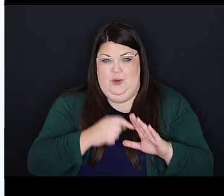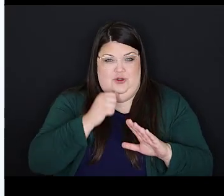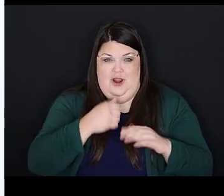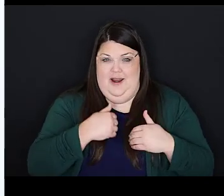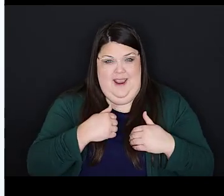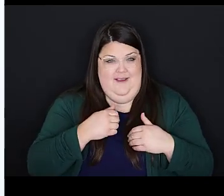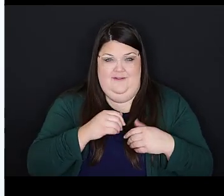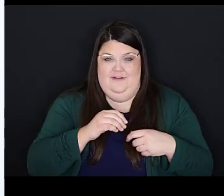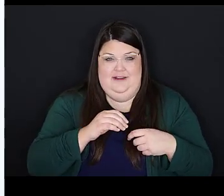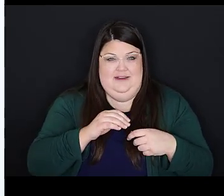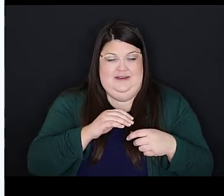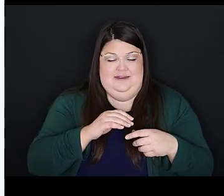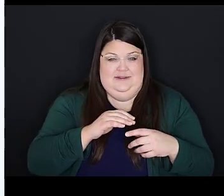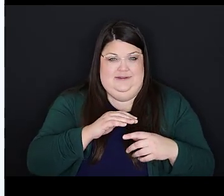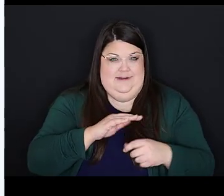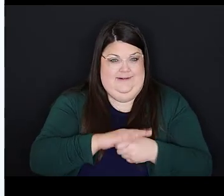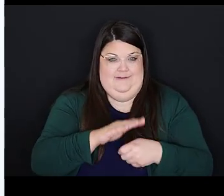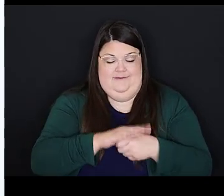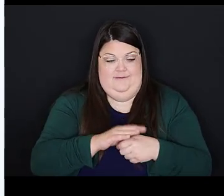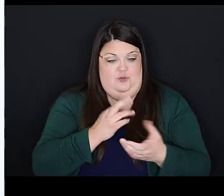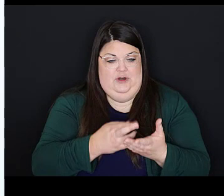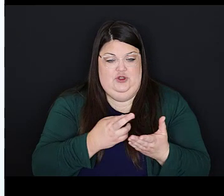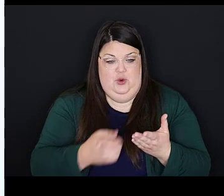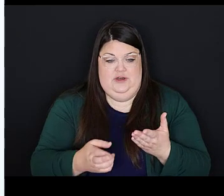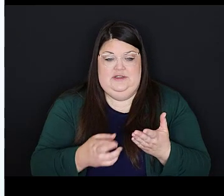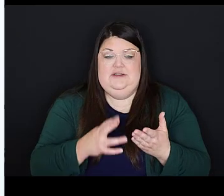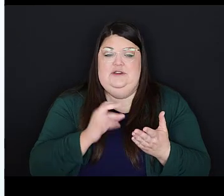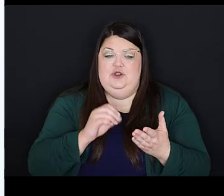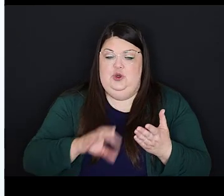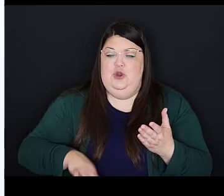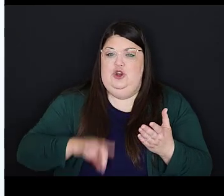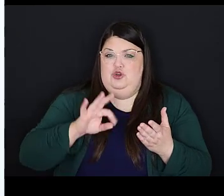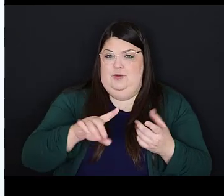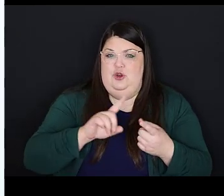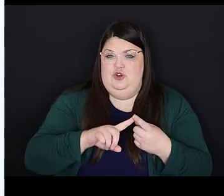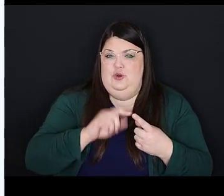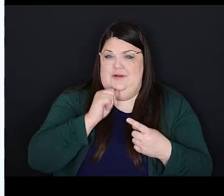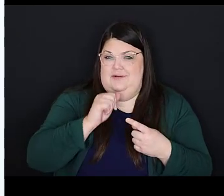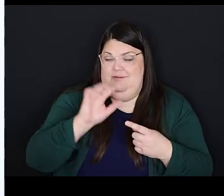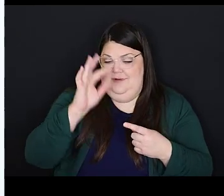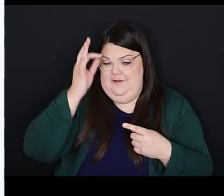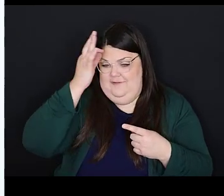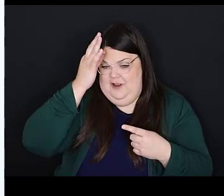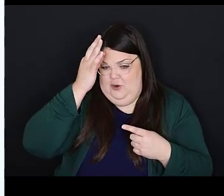the non-Federal share of the cost of the project, the applicant may request a waiver,